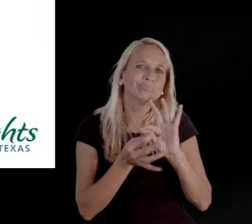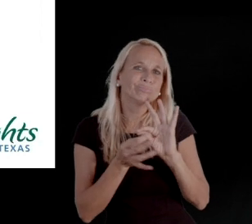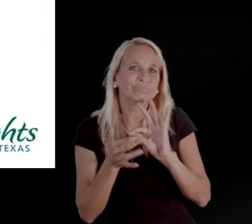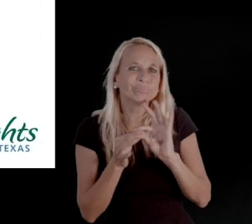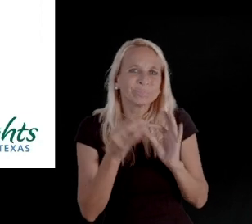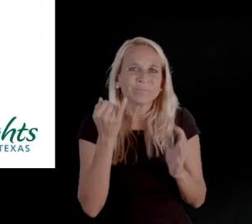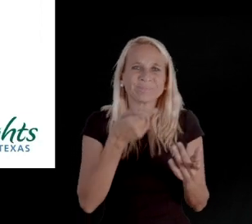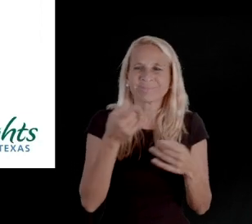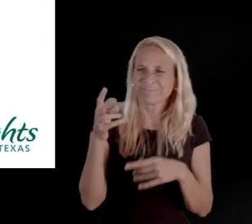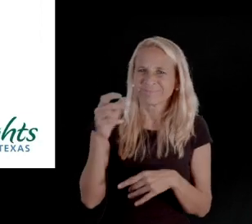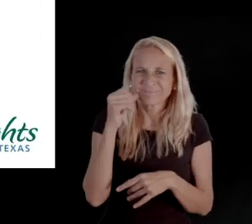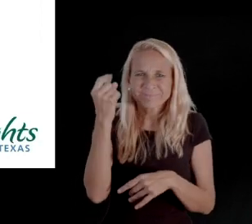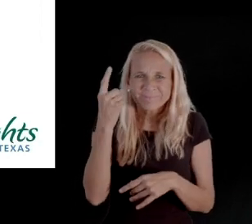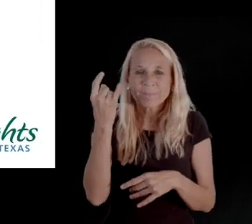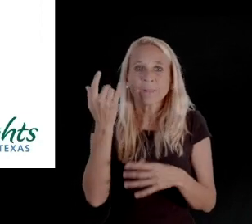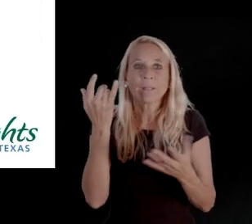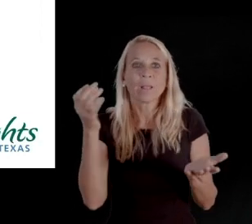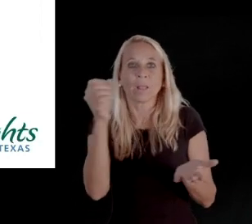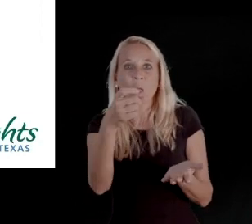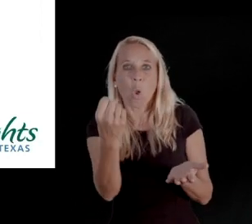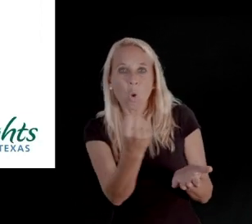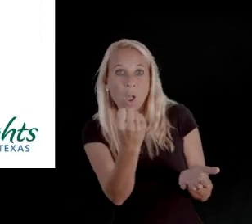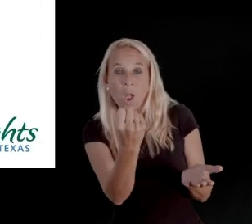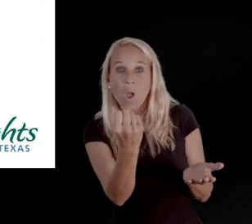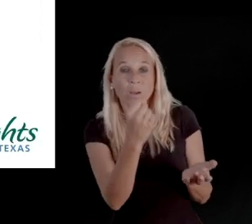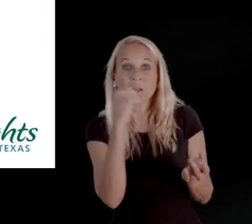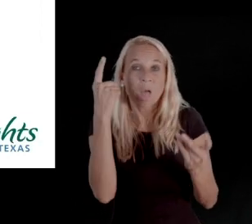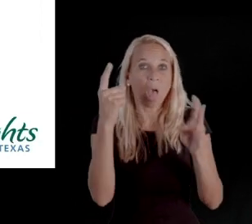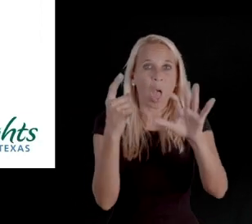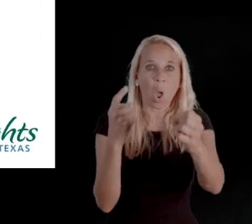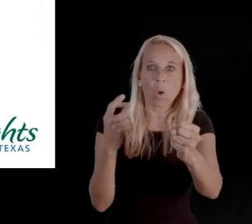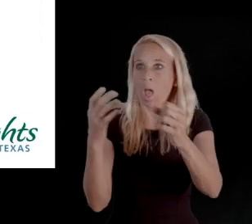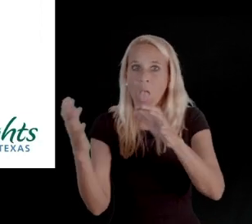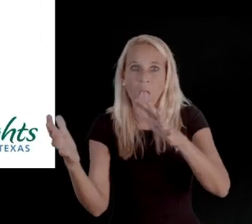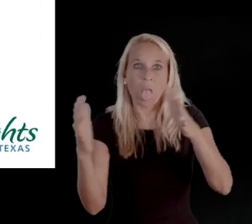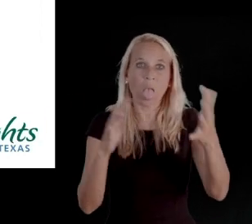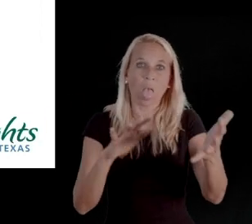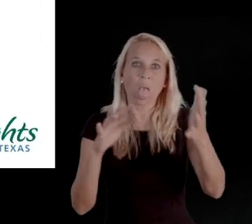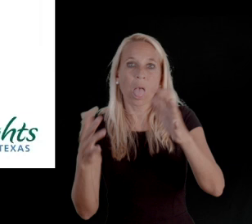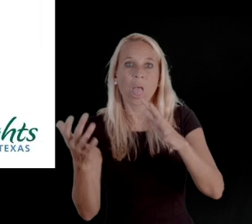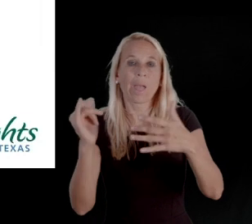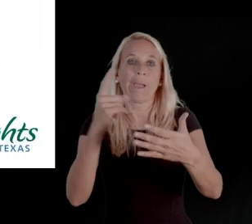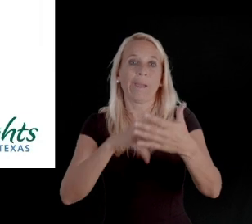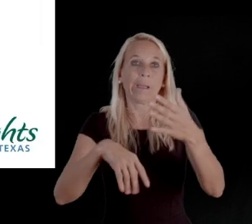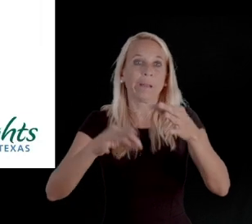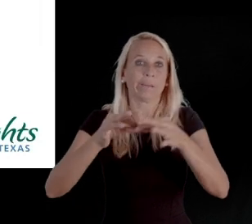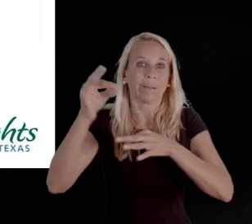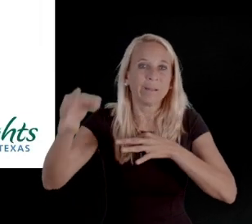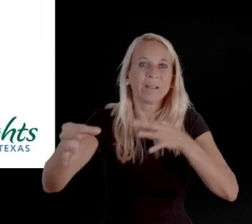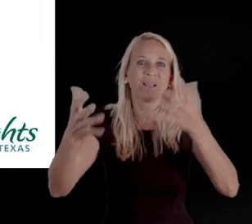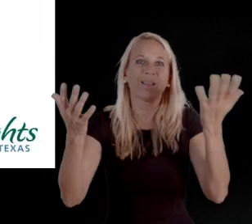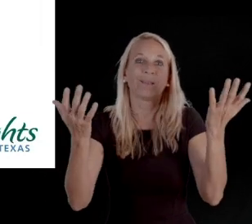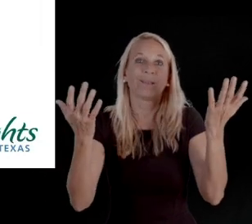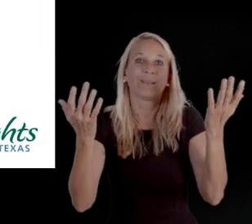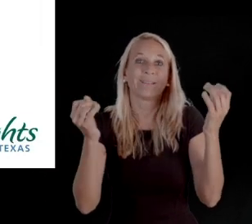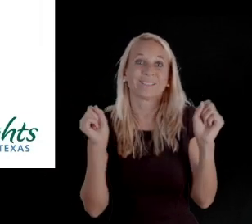the person doesn't understand that they're having to put you on hold to request this individual. And then there's always a chance that